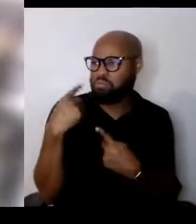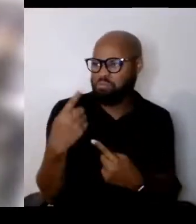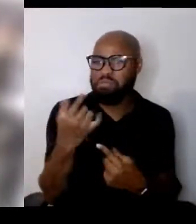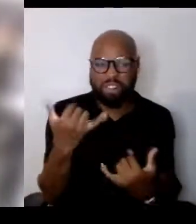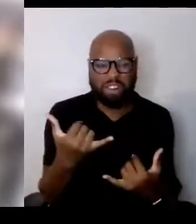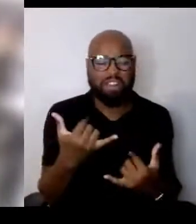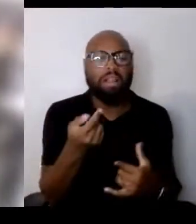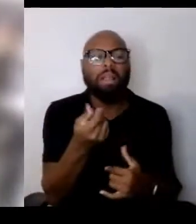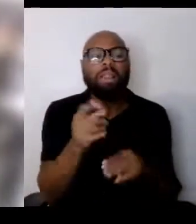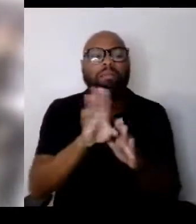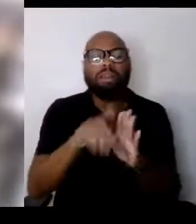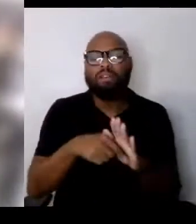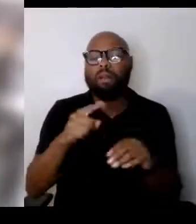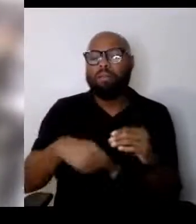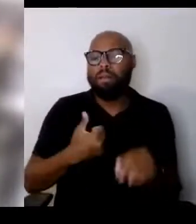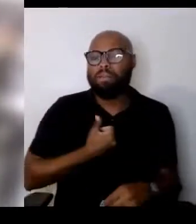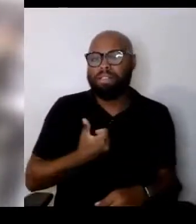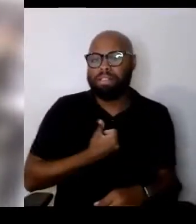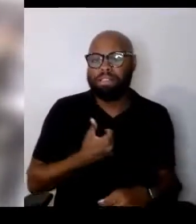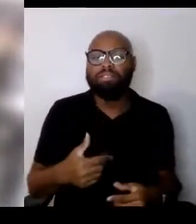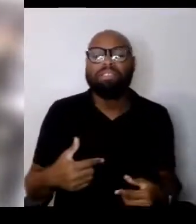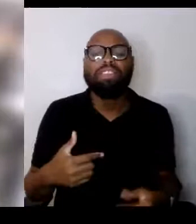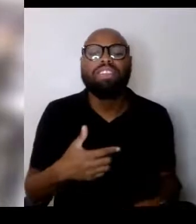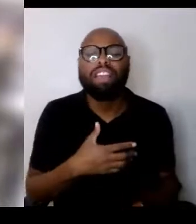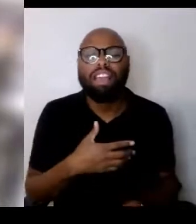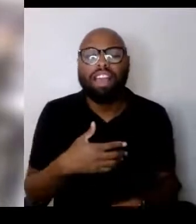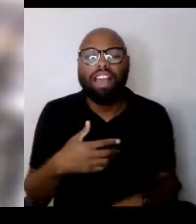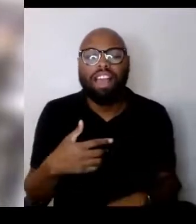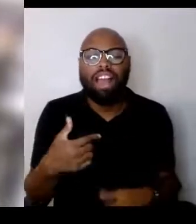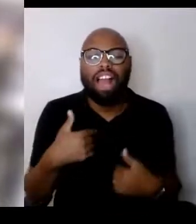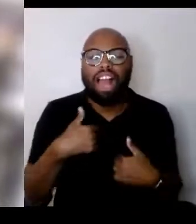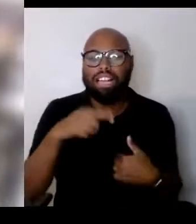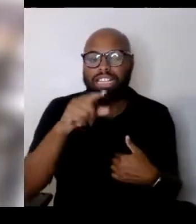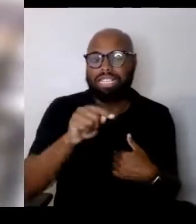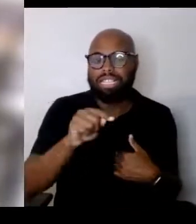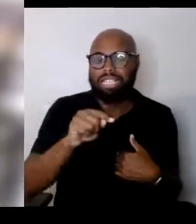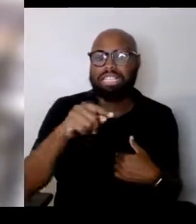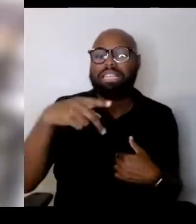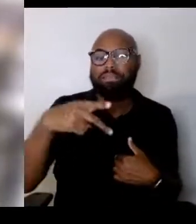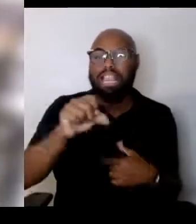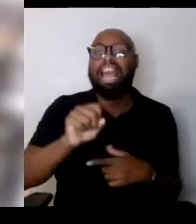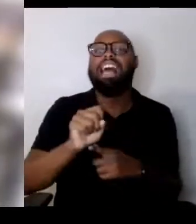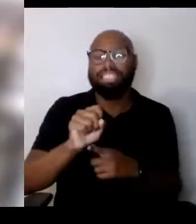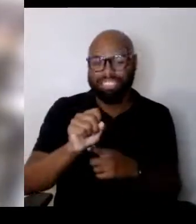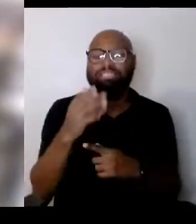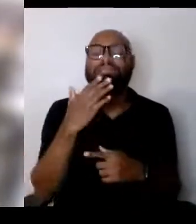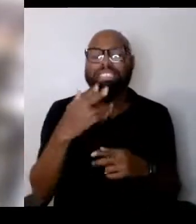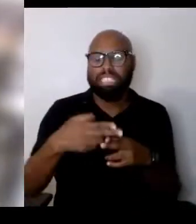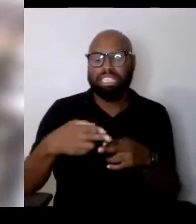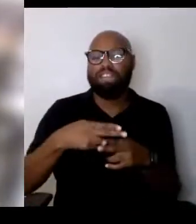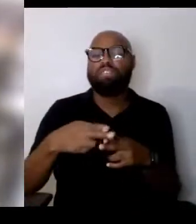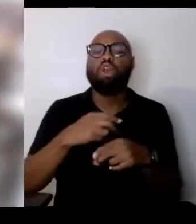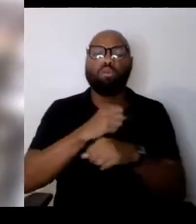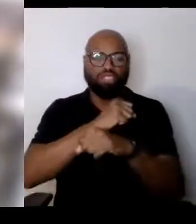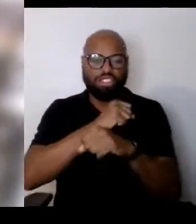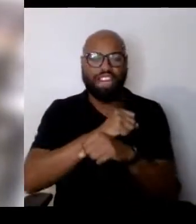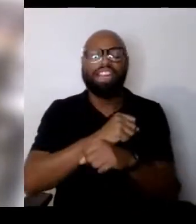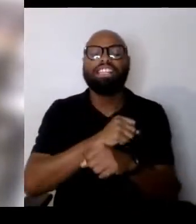I am a TPS holder, so TPS is typically, it's a temporary protected status for patients,